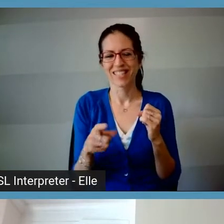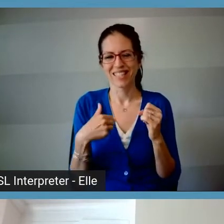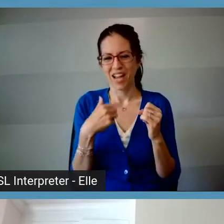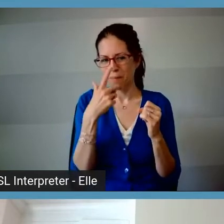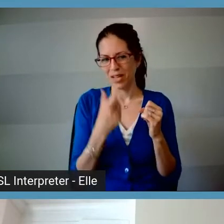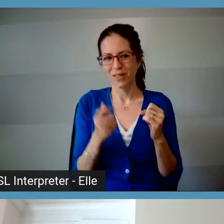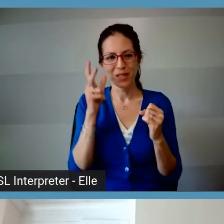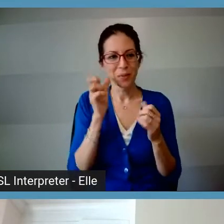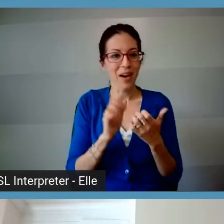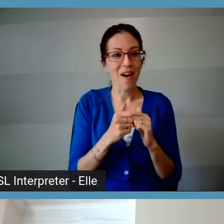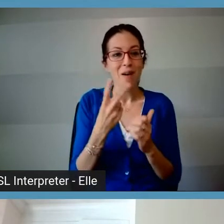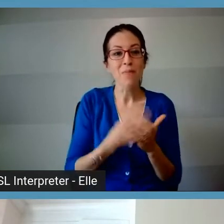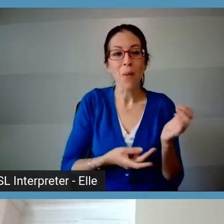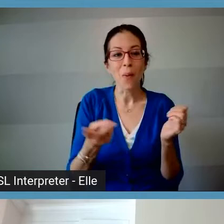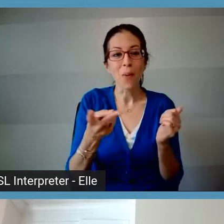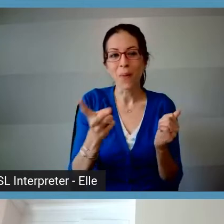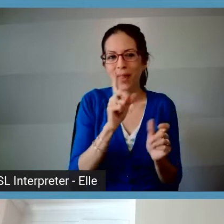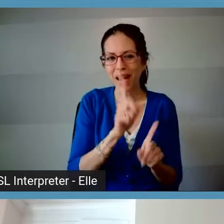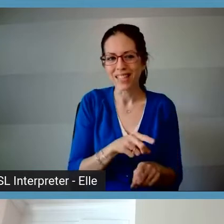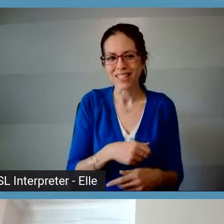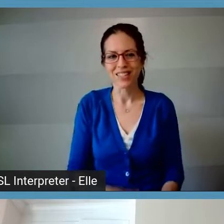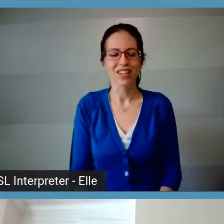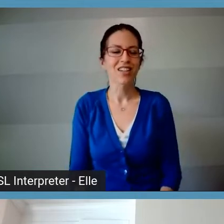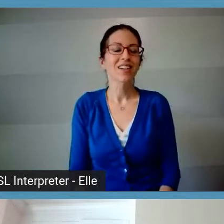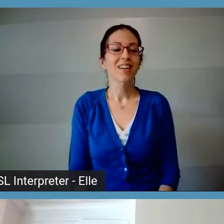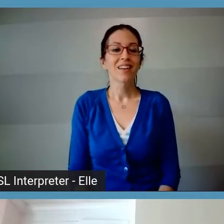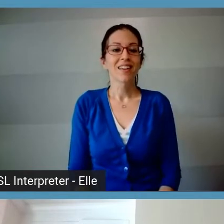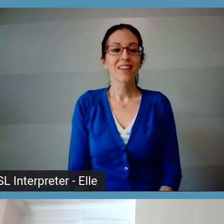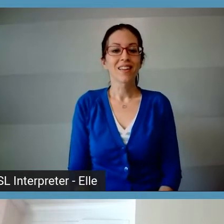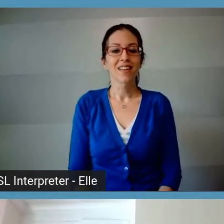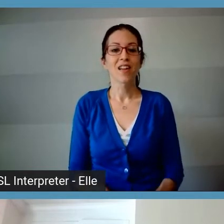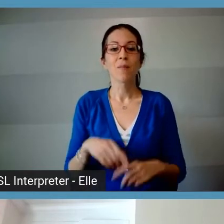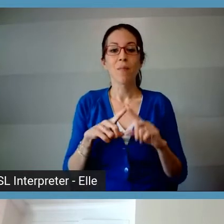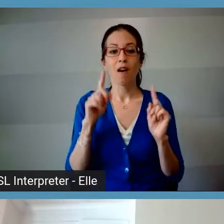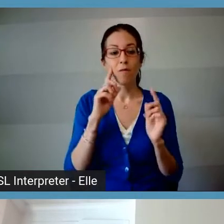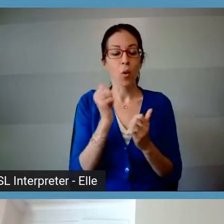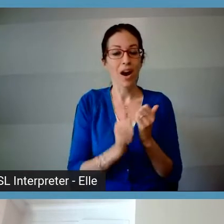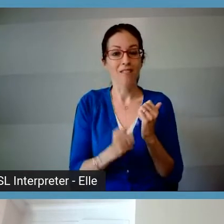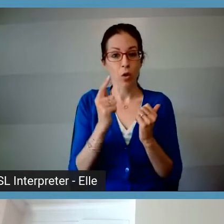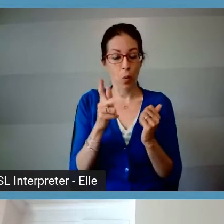both answer it. But then just everybody who is listening some of these questions to my